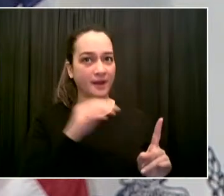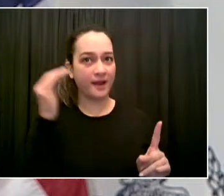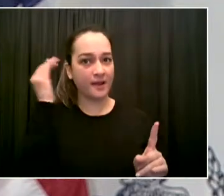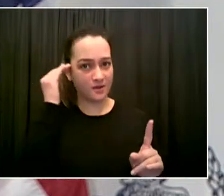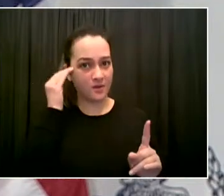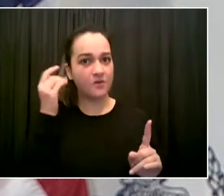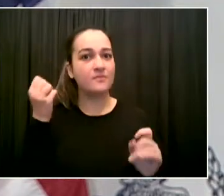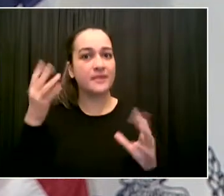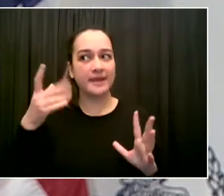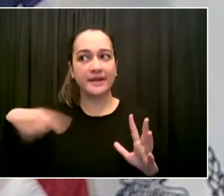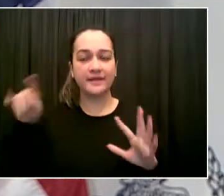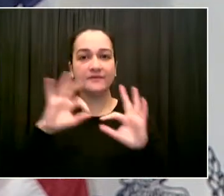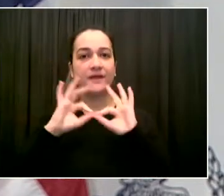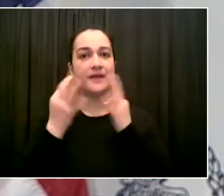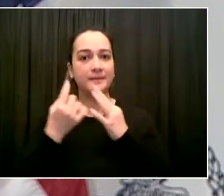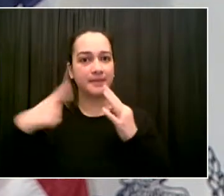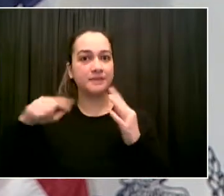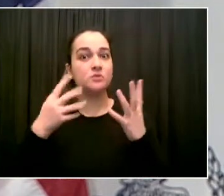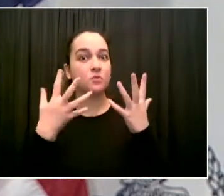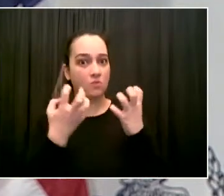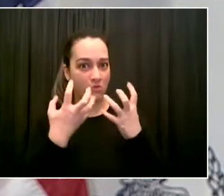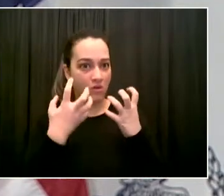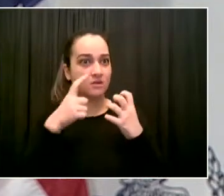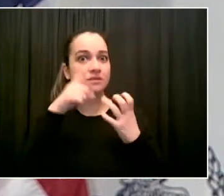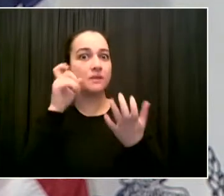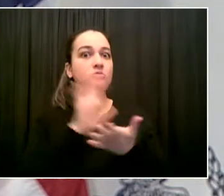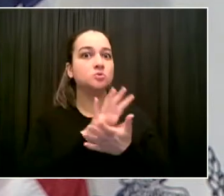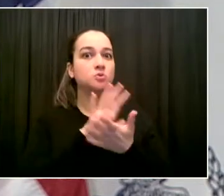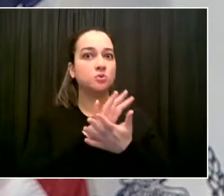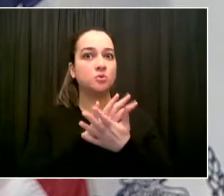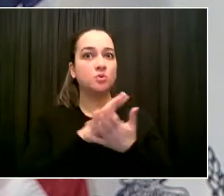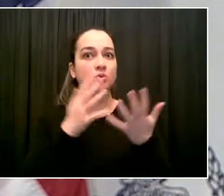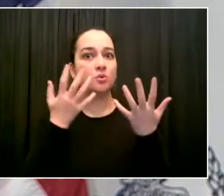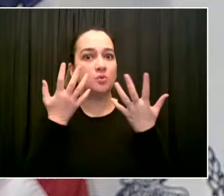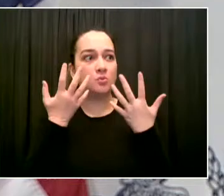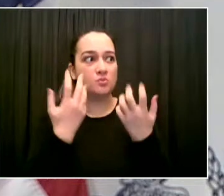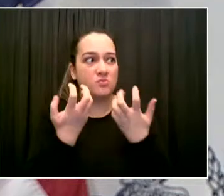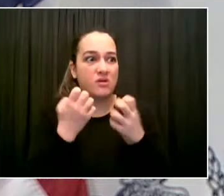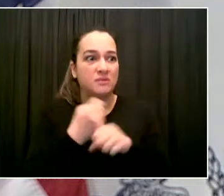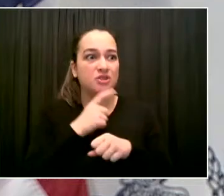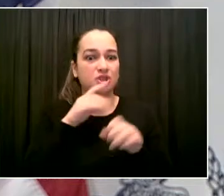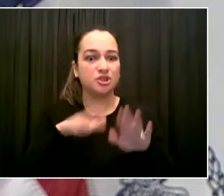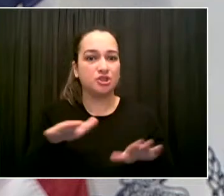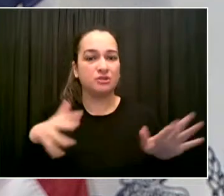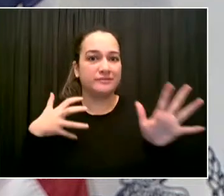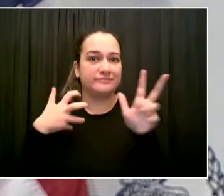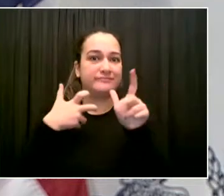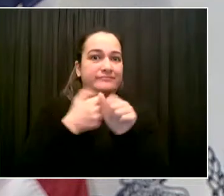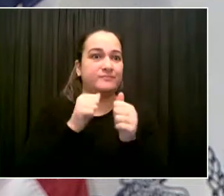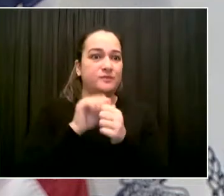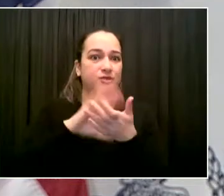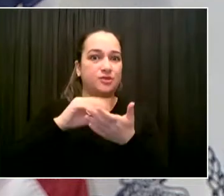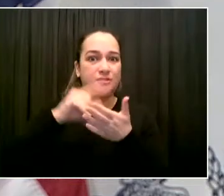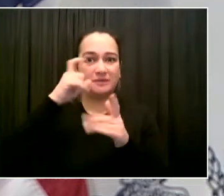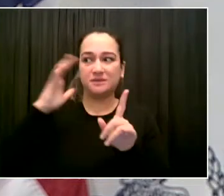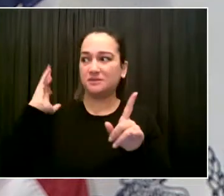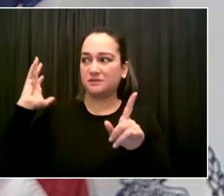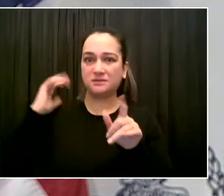THERE'S BEEN GROWING CALLS TO MAKE UP FOR THE EDUCATIONAL